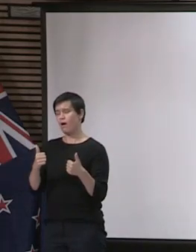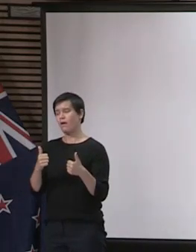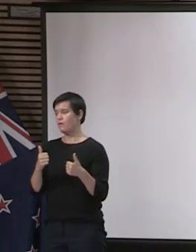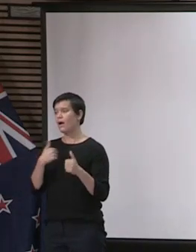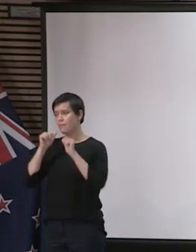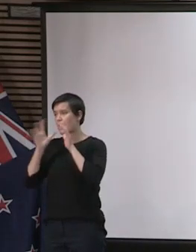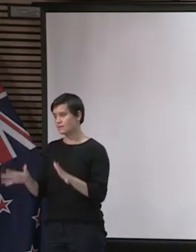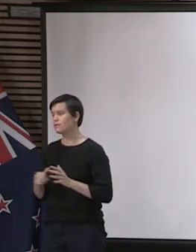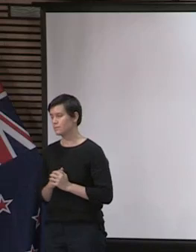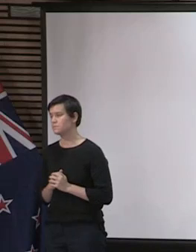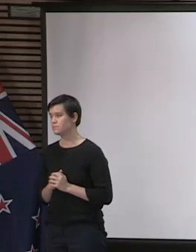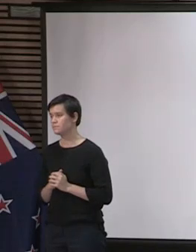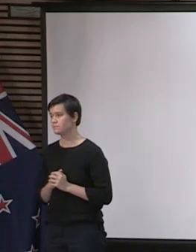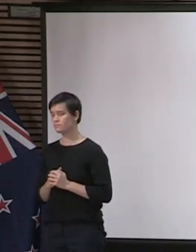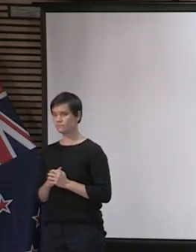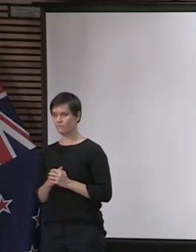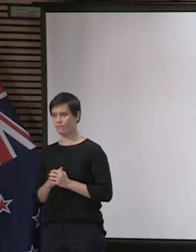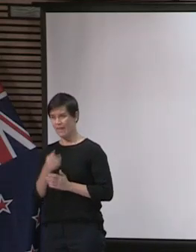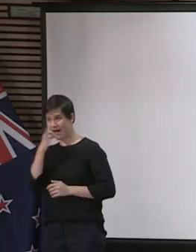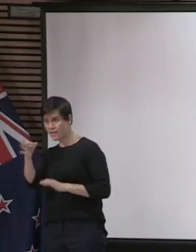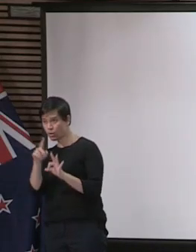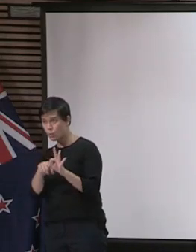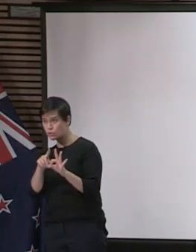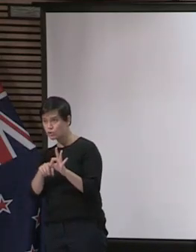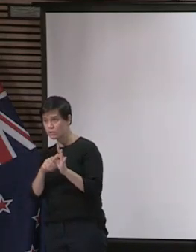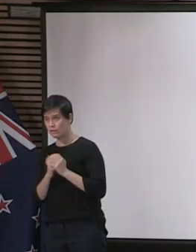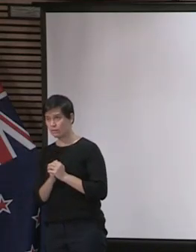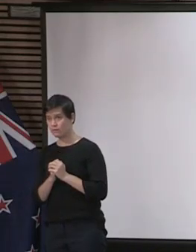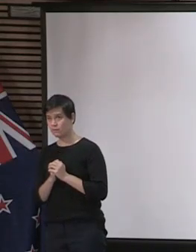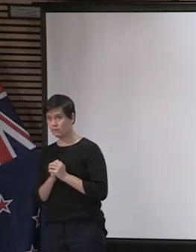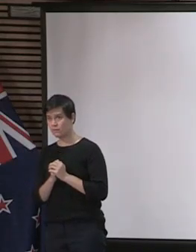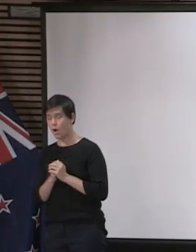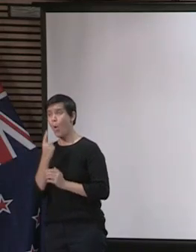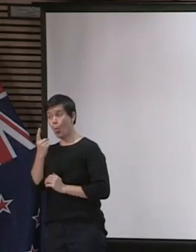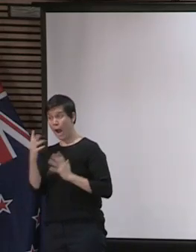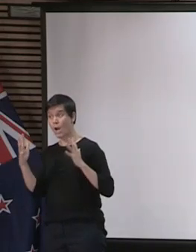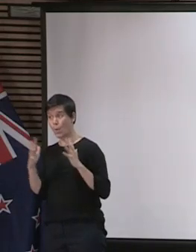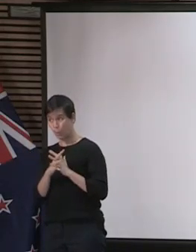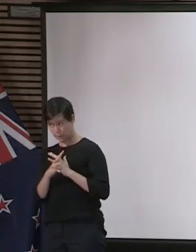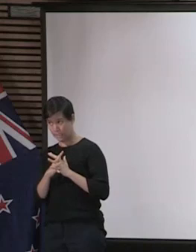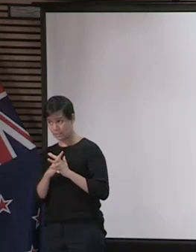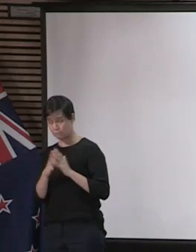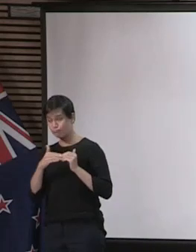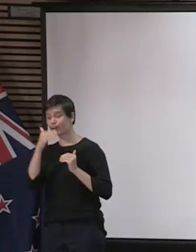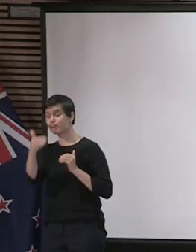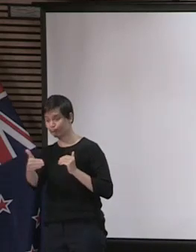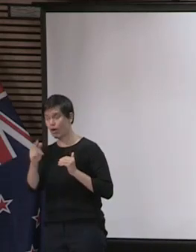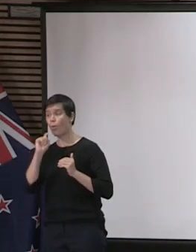have done something that I think is incredible. You said they